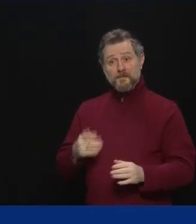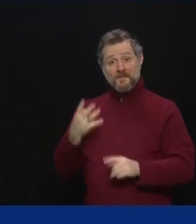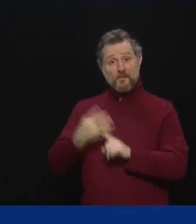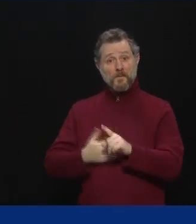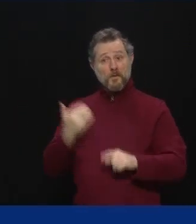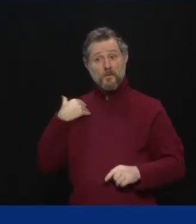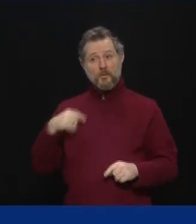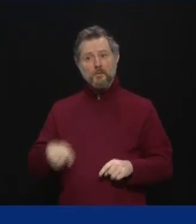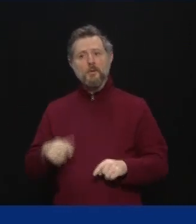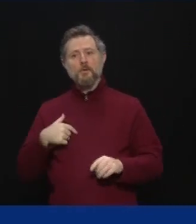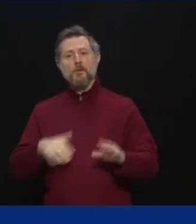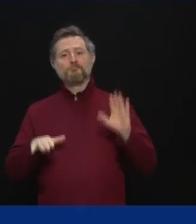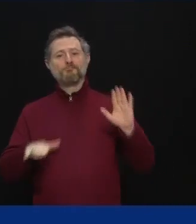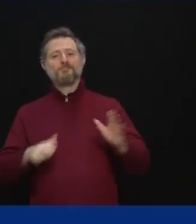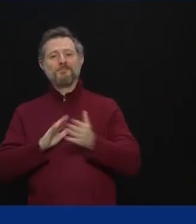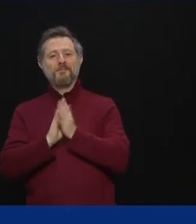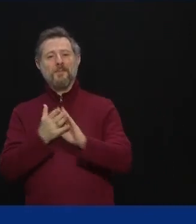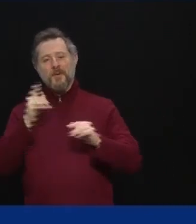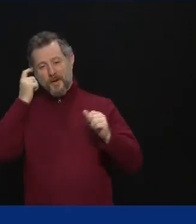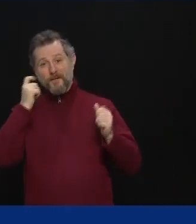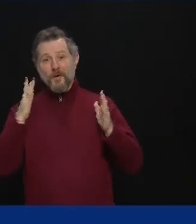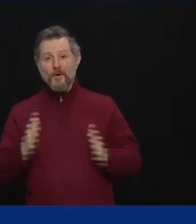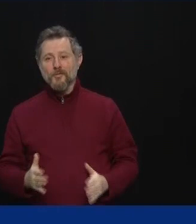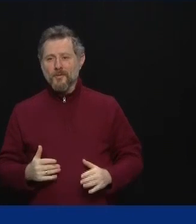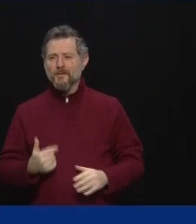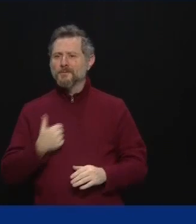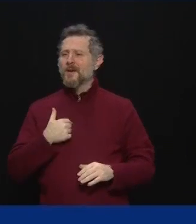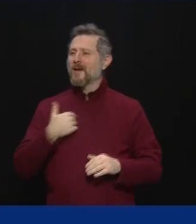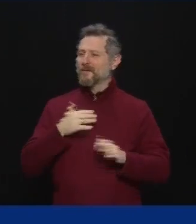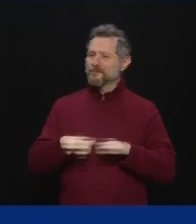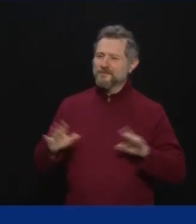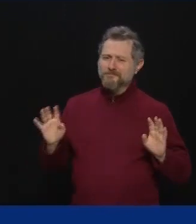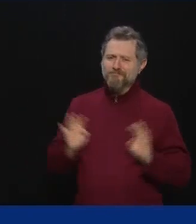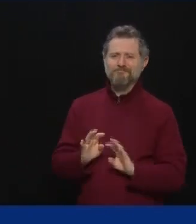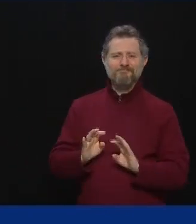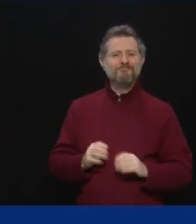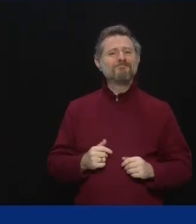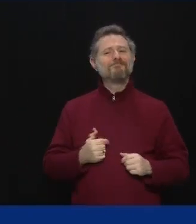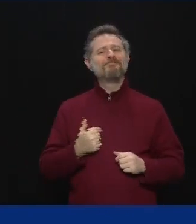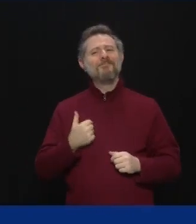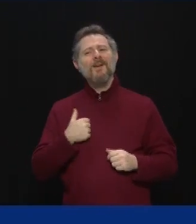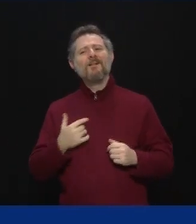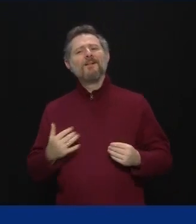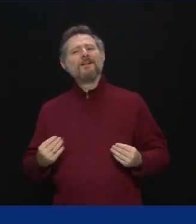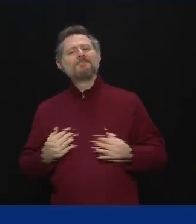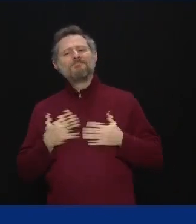I PROMISE. MY DAD, WHO IS IN THIS ROOM EXACTLY FOUR MONTHS AGO HERE TODAY.